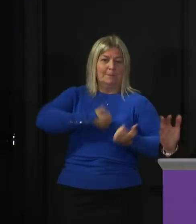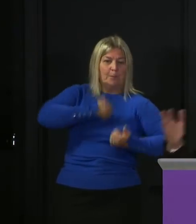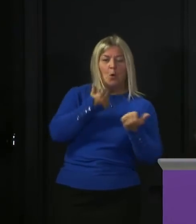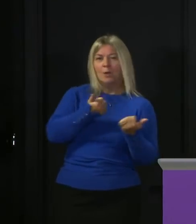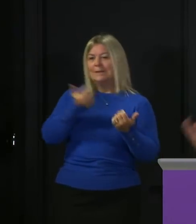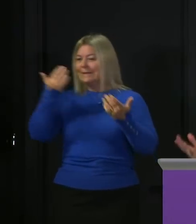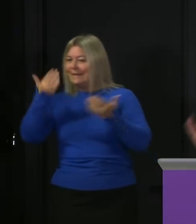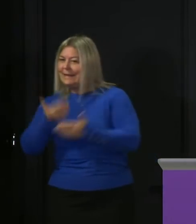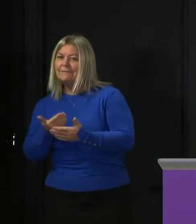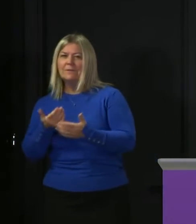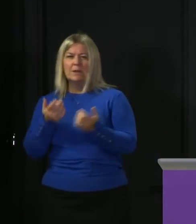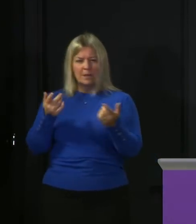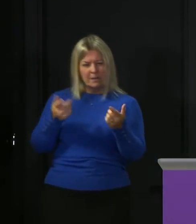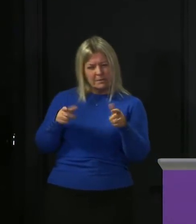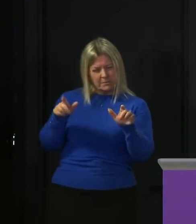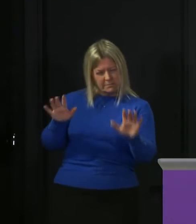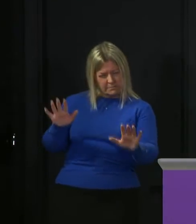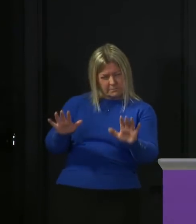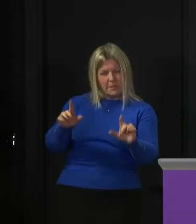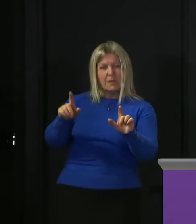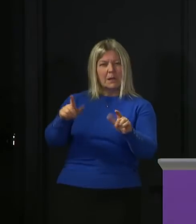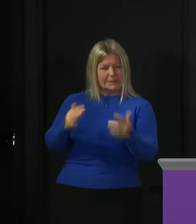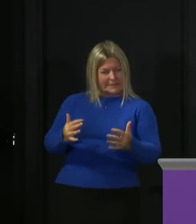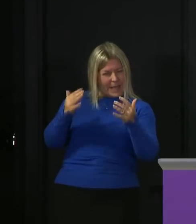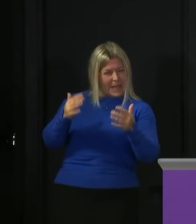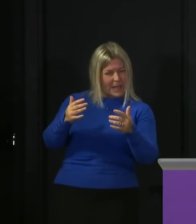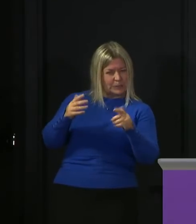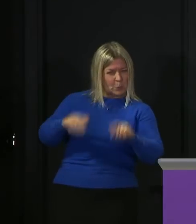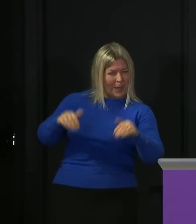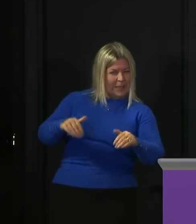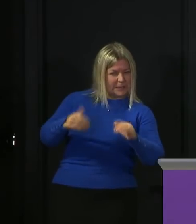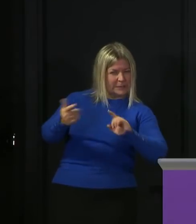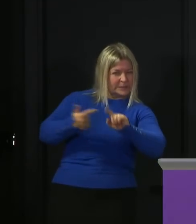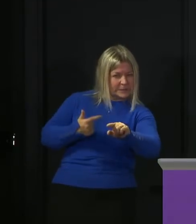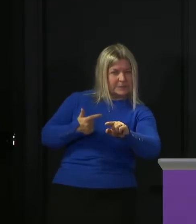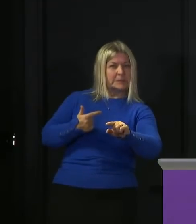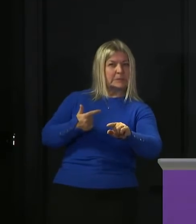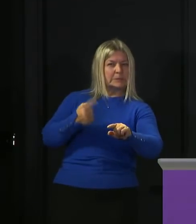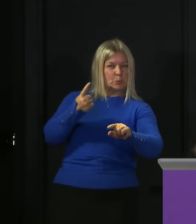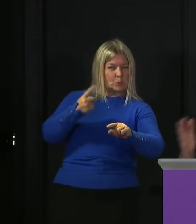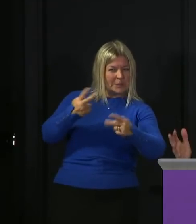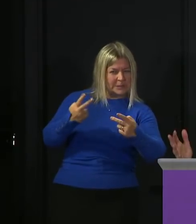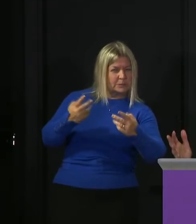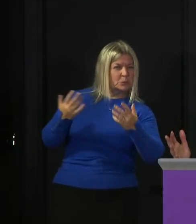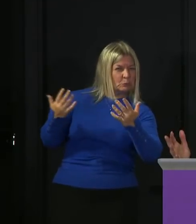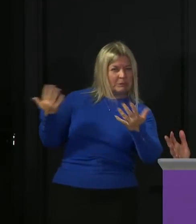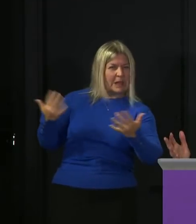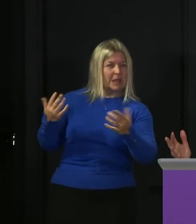look at how long it's taking for tests to come back, and the numbers that have been delayed for